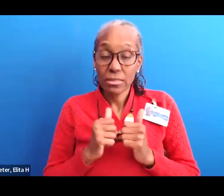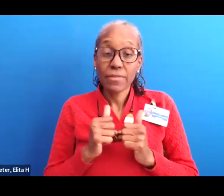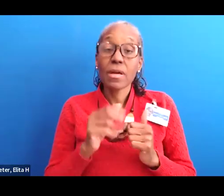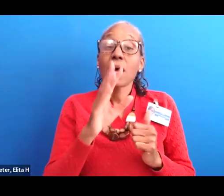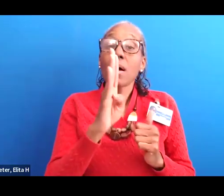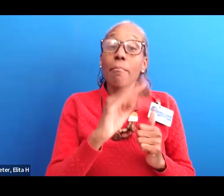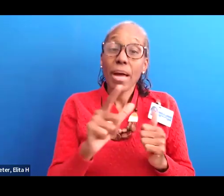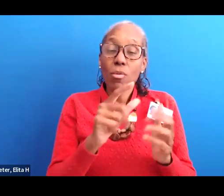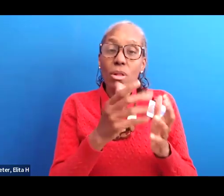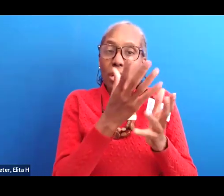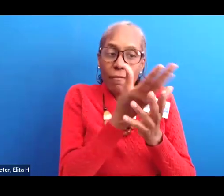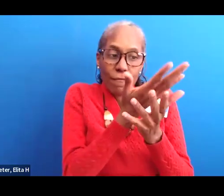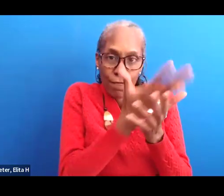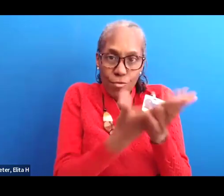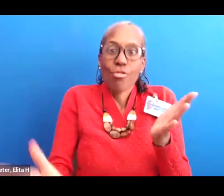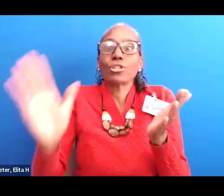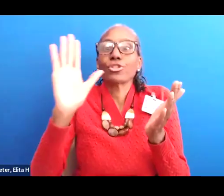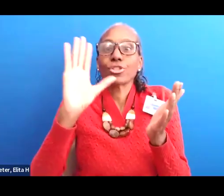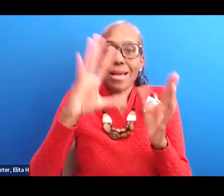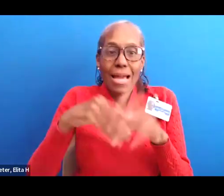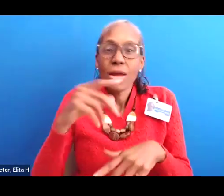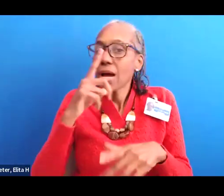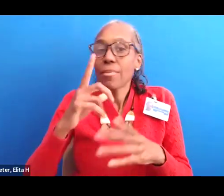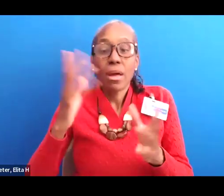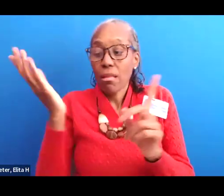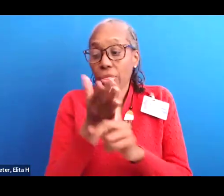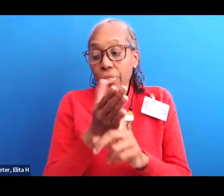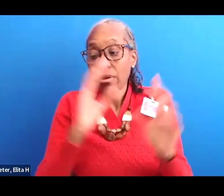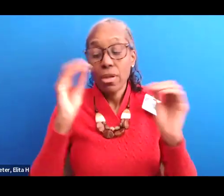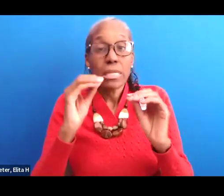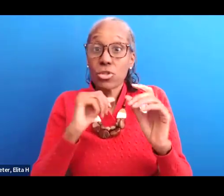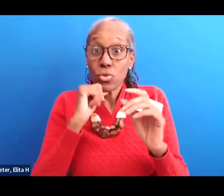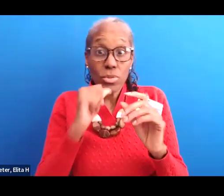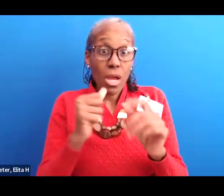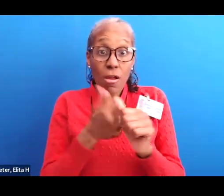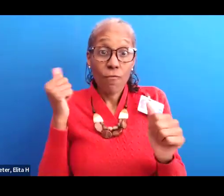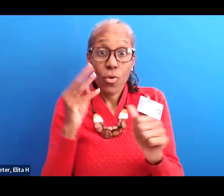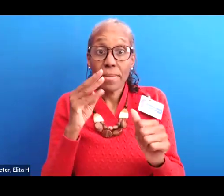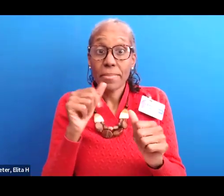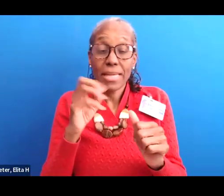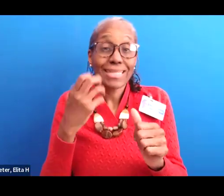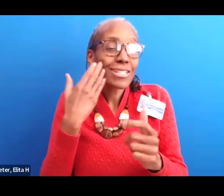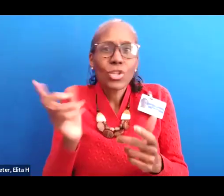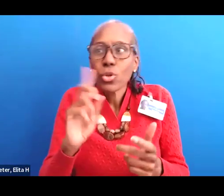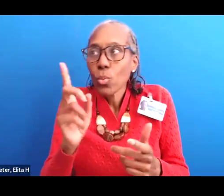That might be something that you might want to do. I'm not trying to talk you at all out of the mace. I just don't know where you are in this process.